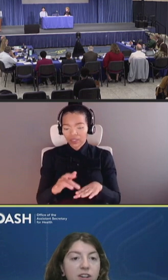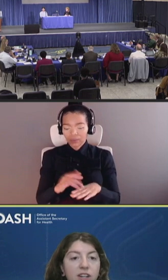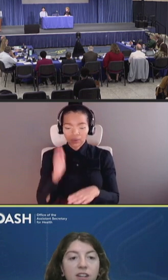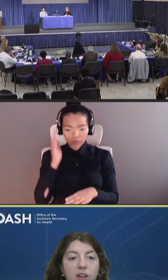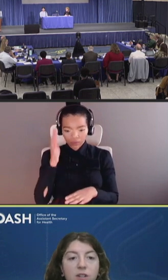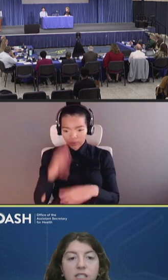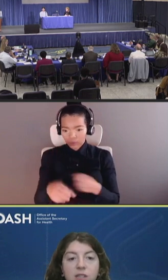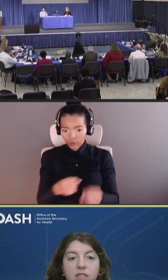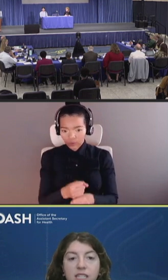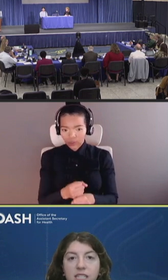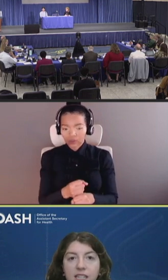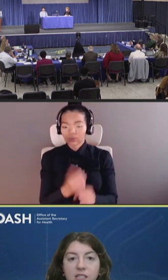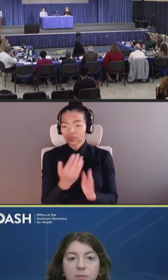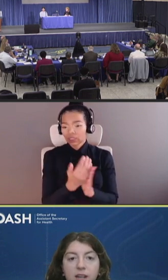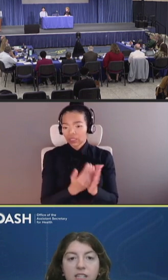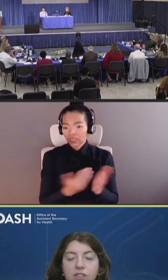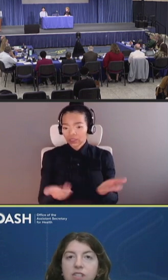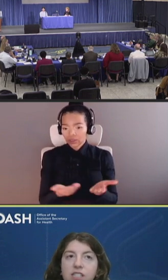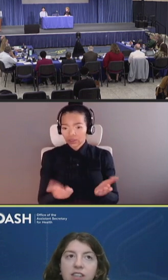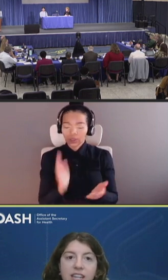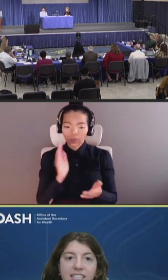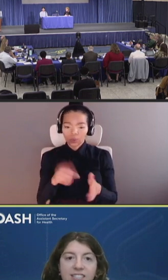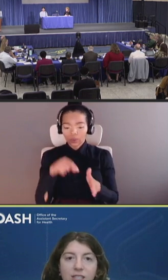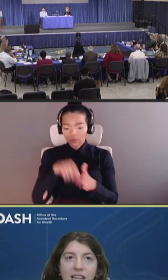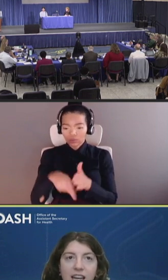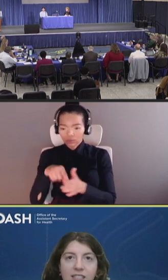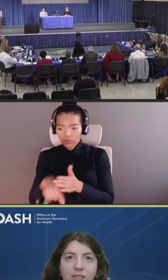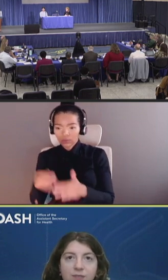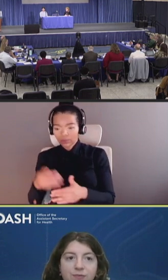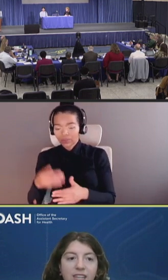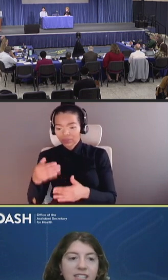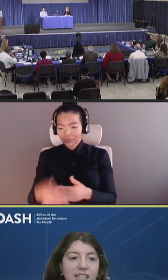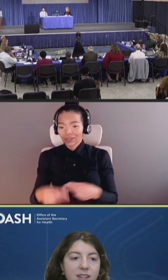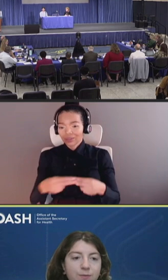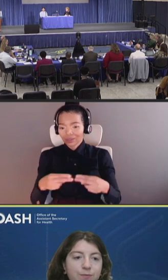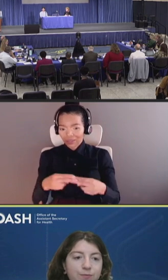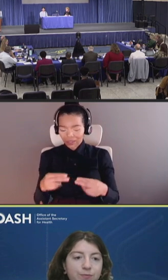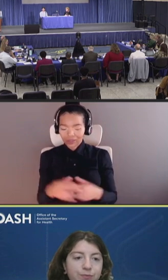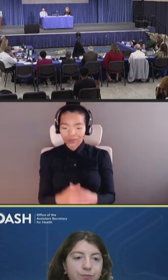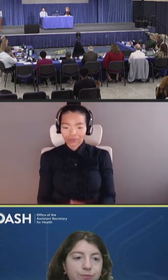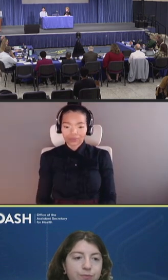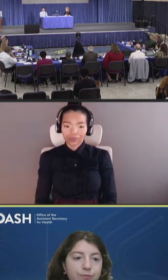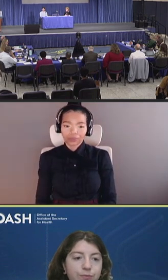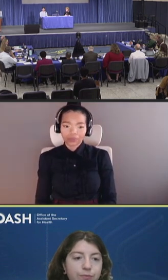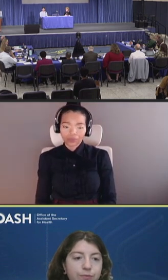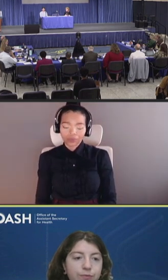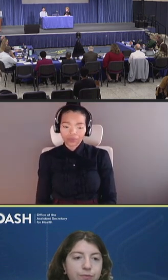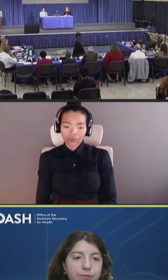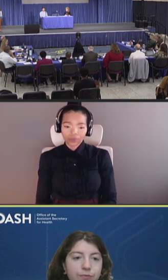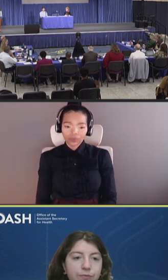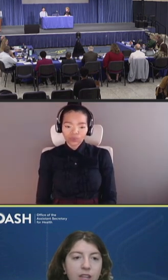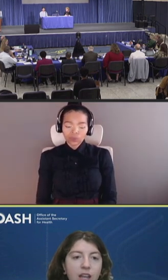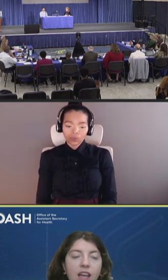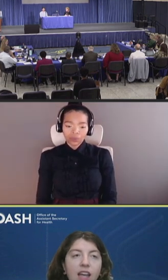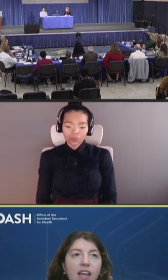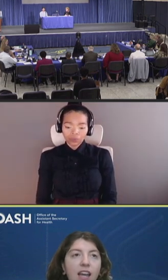and I'll go into some details about each of these on the next few slides. Next slide.